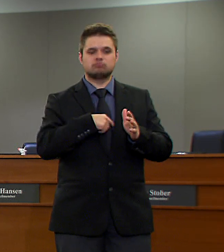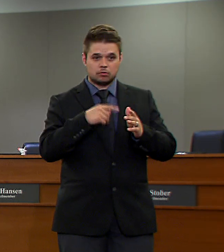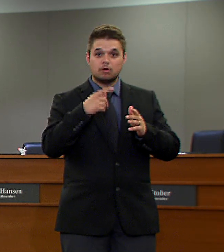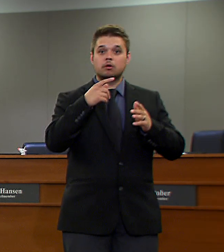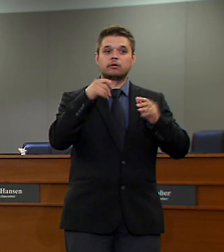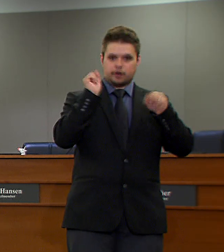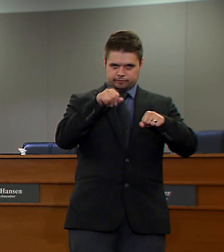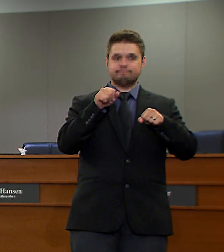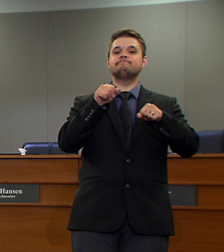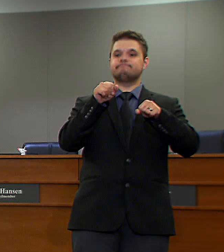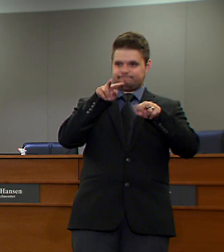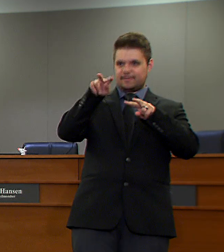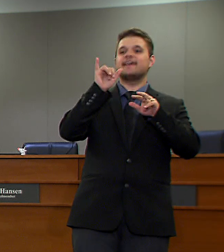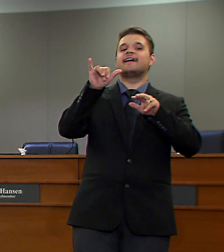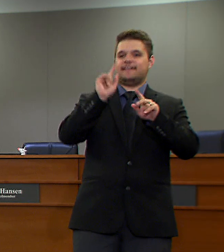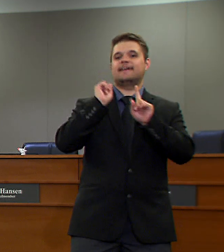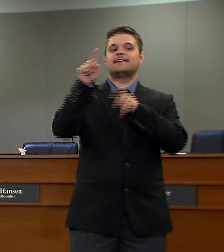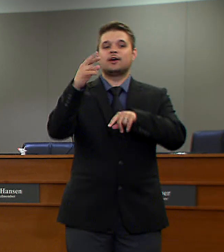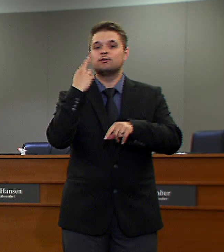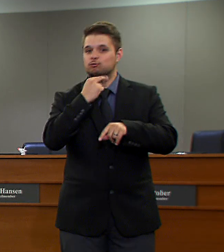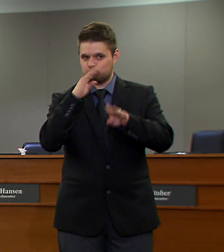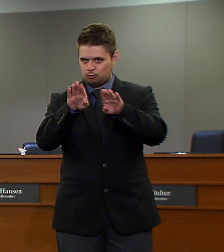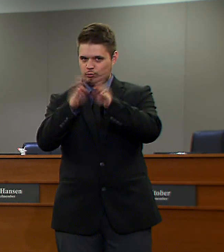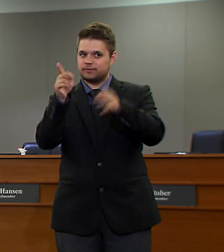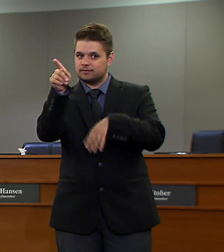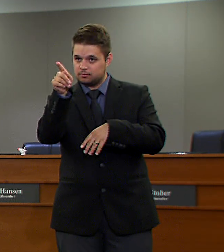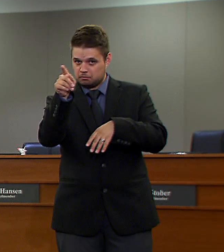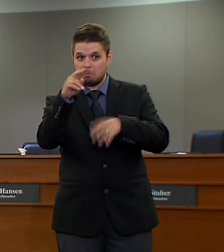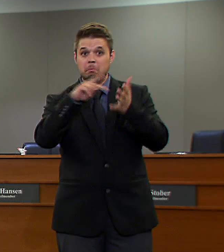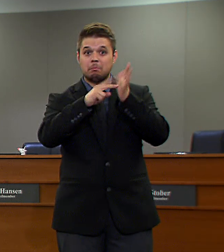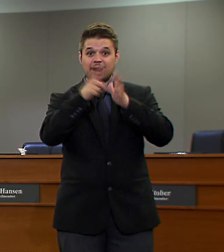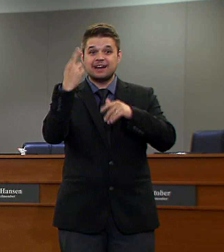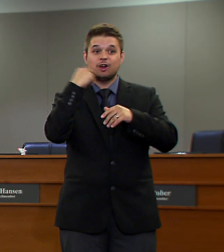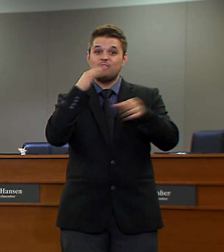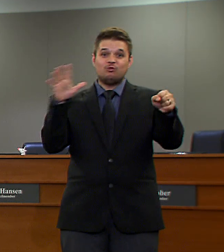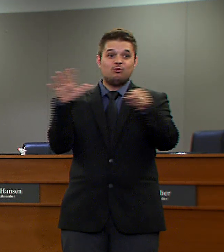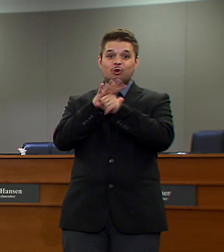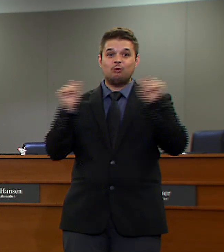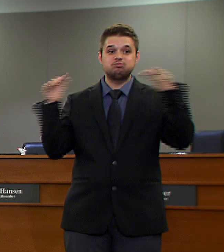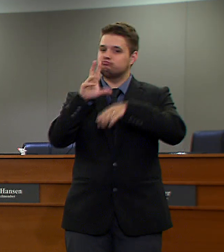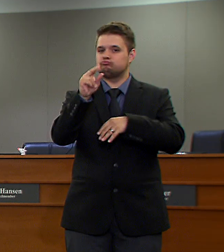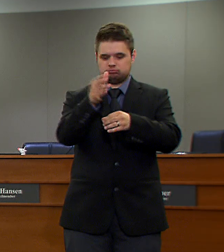percent of their capacity and tables would be capped at parties of five.